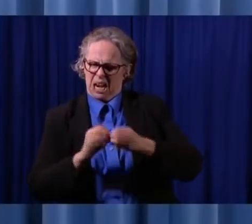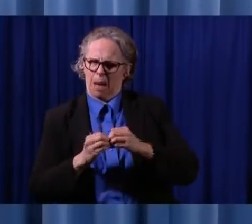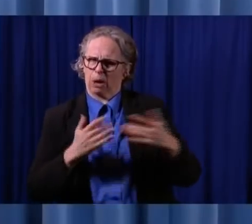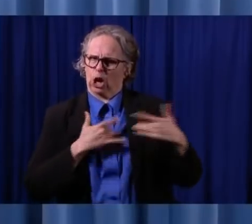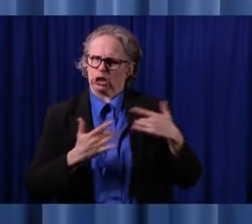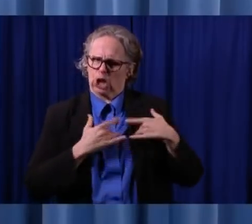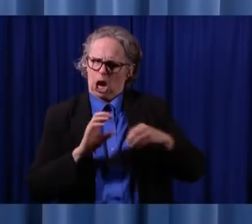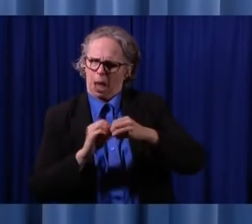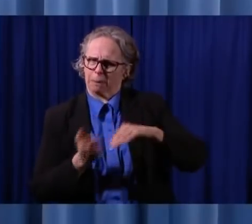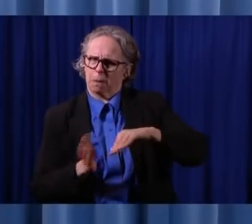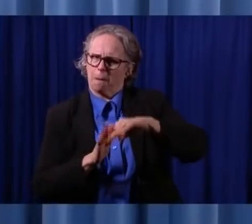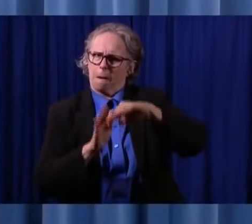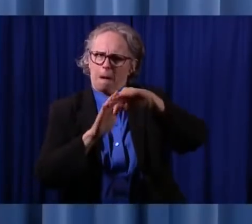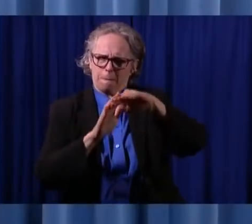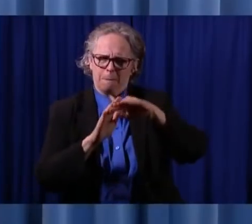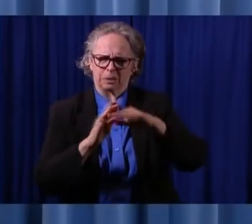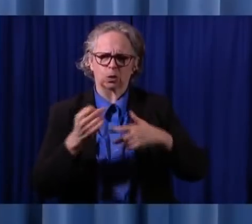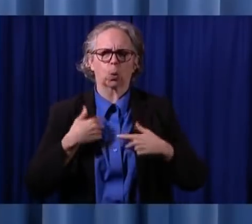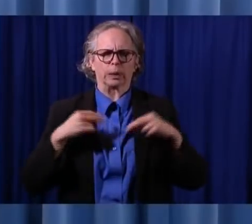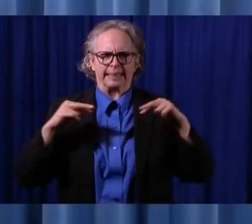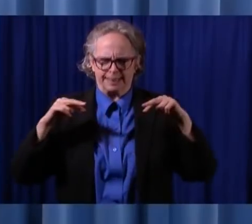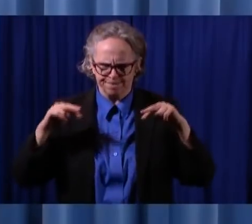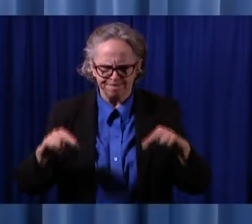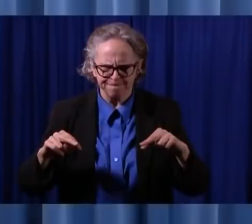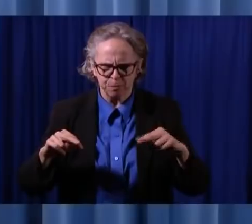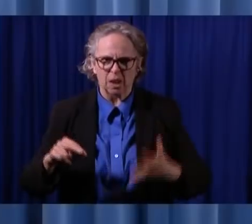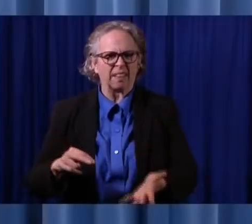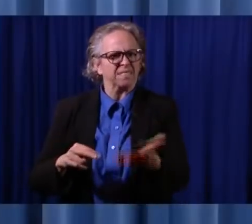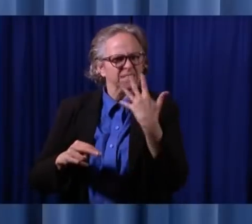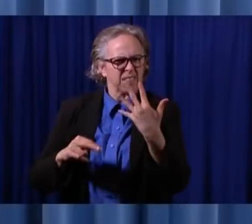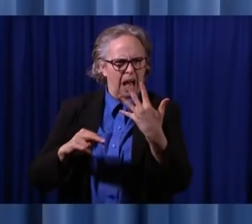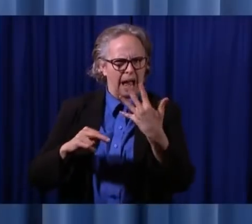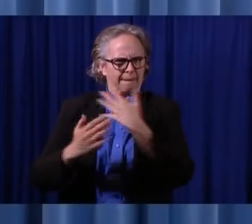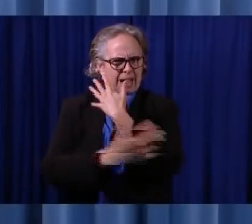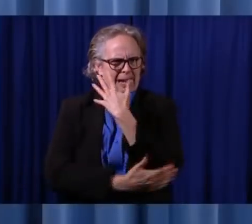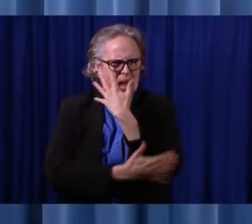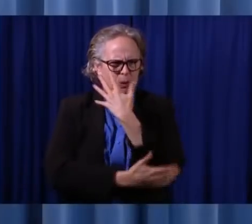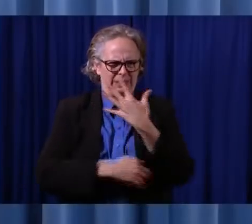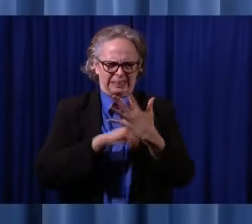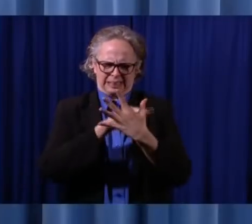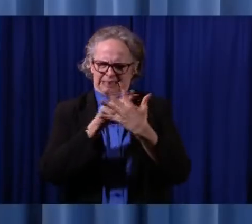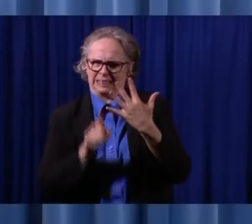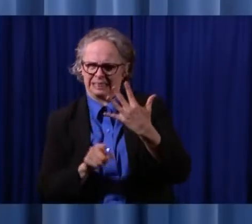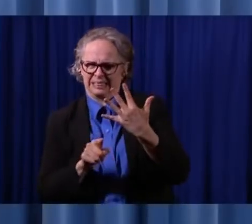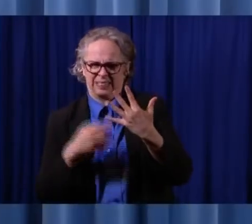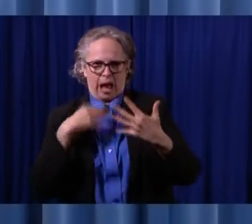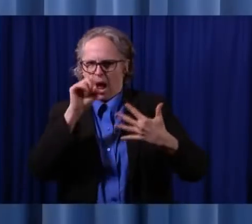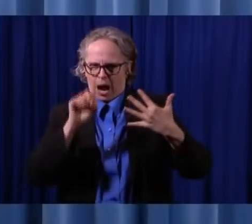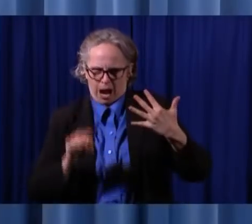THE LOCAL DEPARTMENTS IS INFORMATION THAT THEY ARE STARTING TO SEE TREND LINES